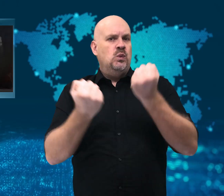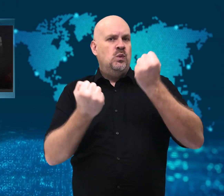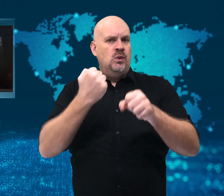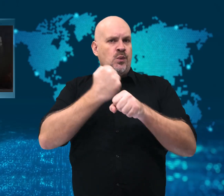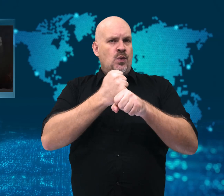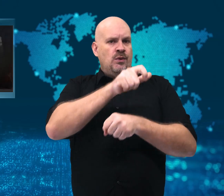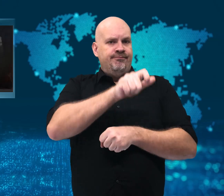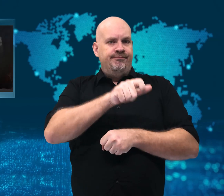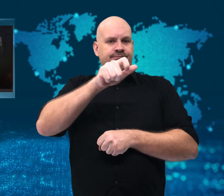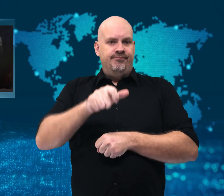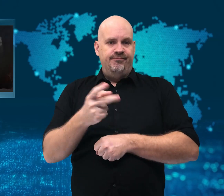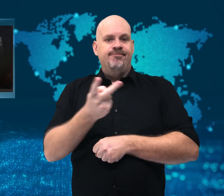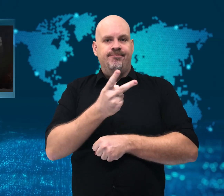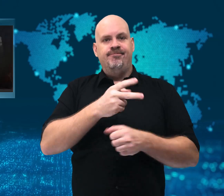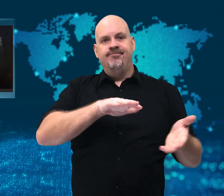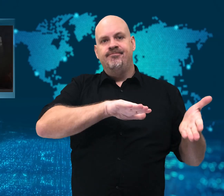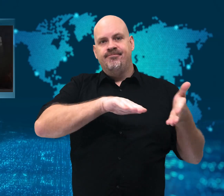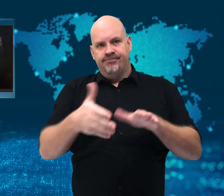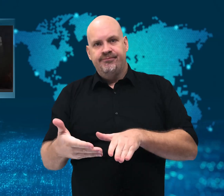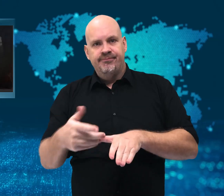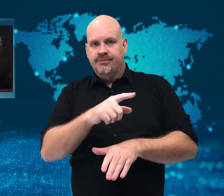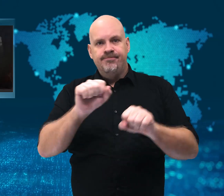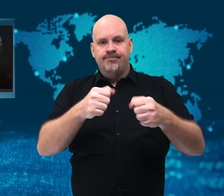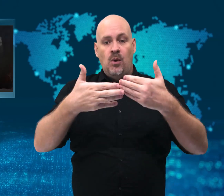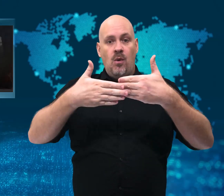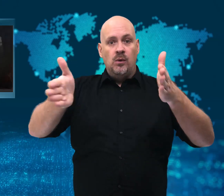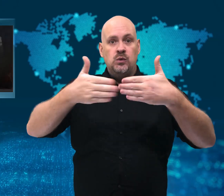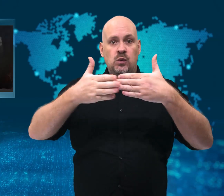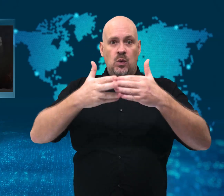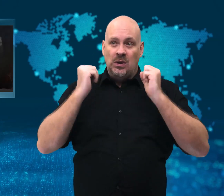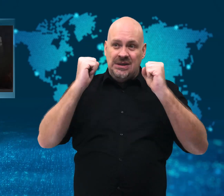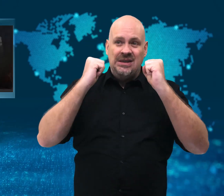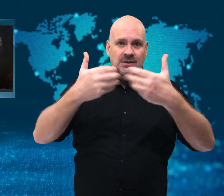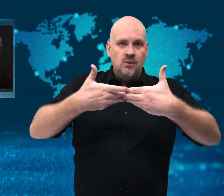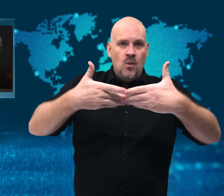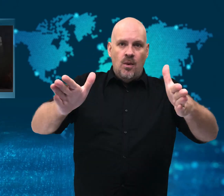Both bus drivers died in the accident as